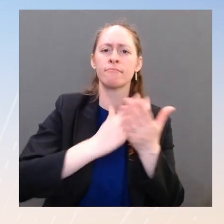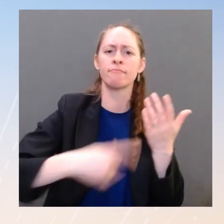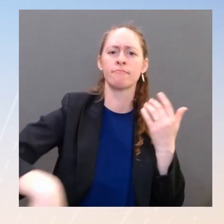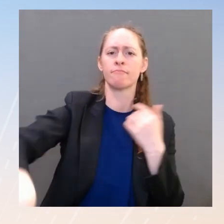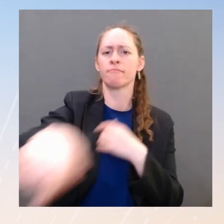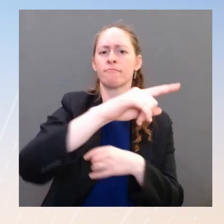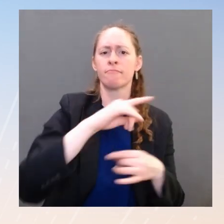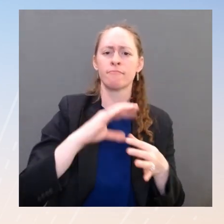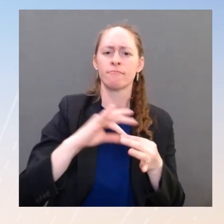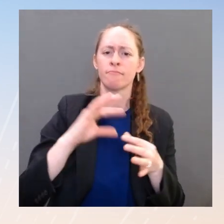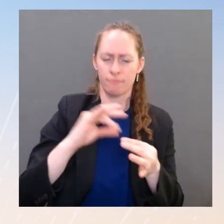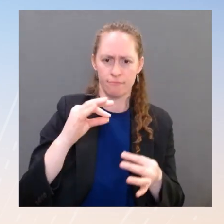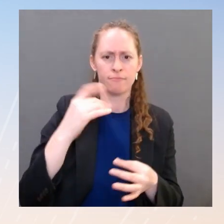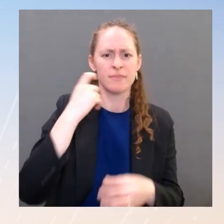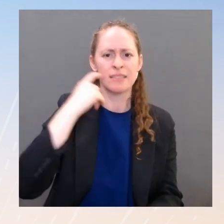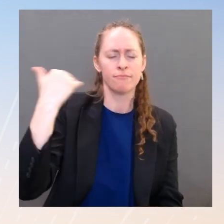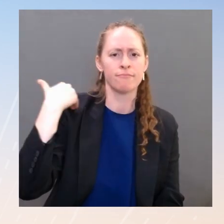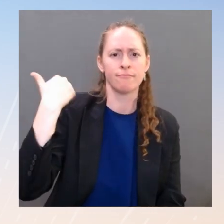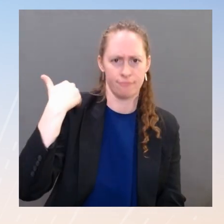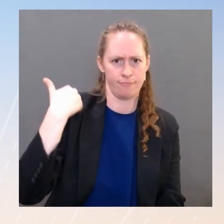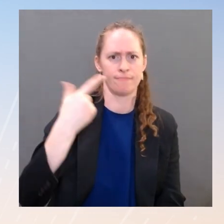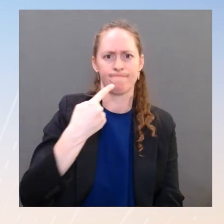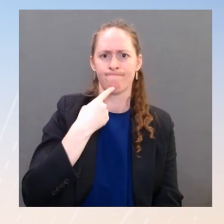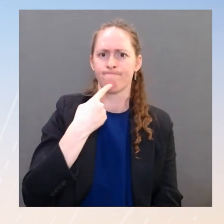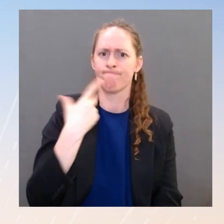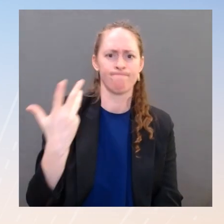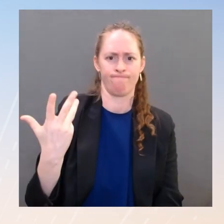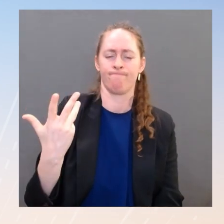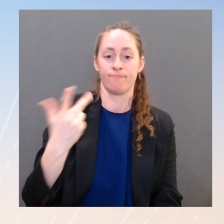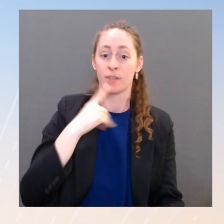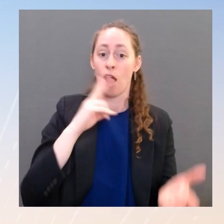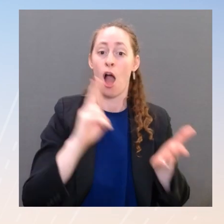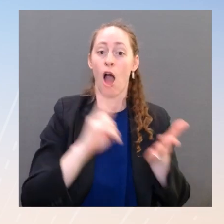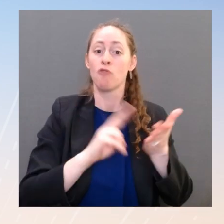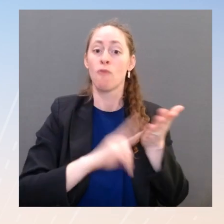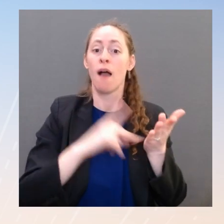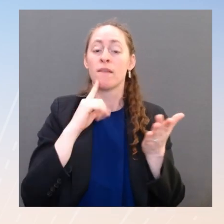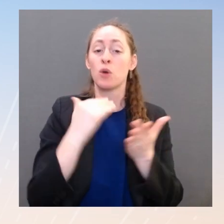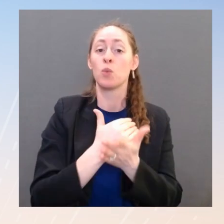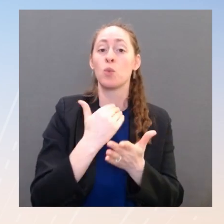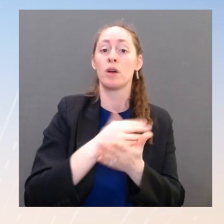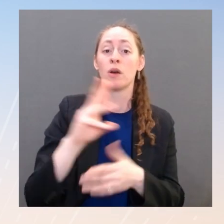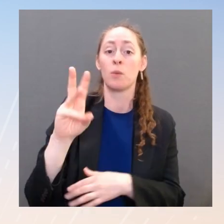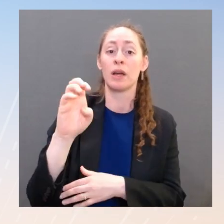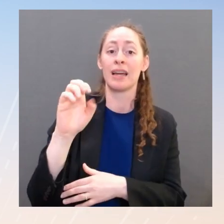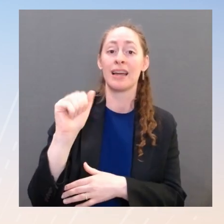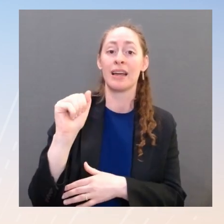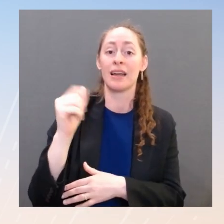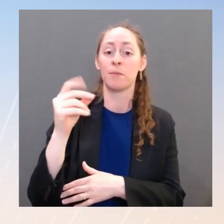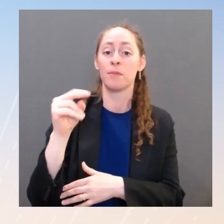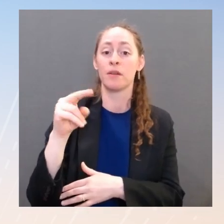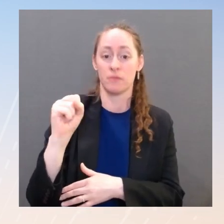with the pace of contracting and defense industry production? Ms. Psaki: Certainly -- look, I think I would point you to the Department of Defense